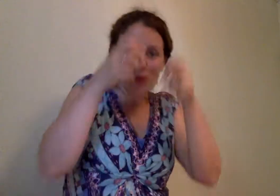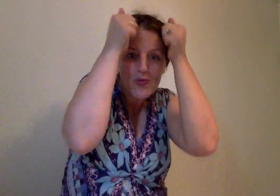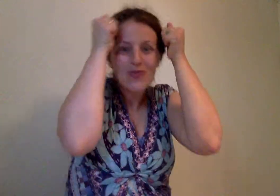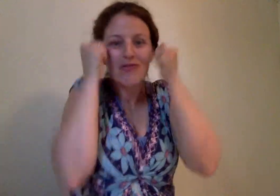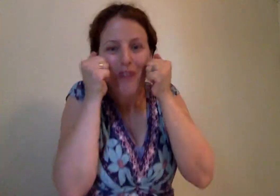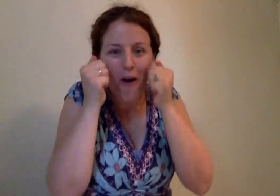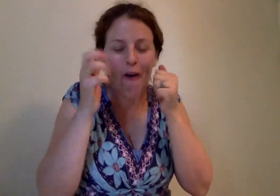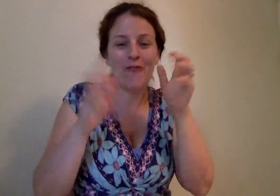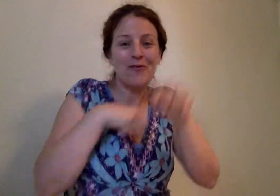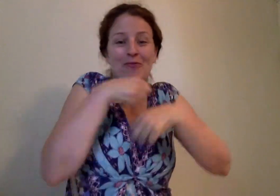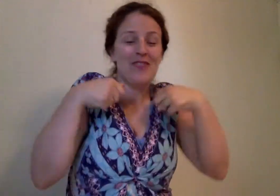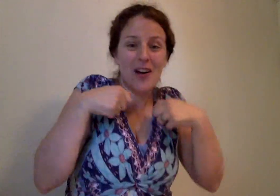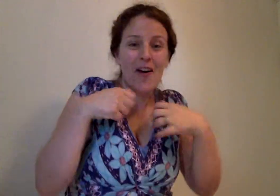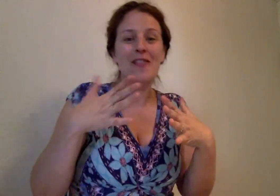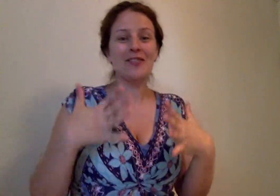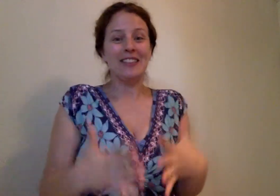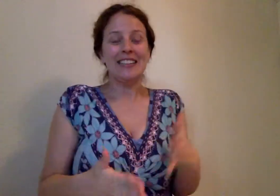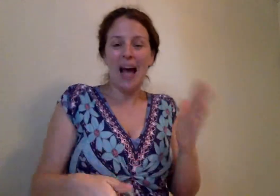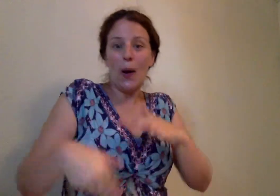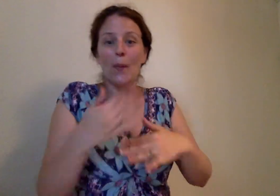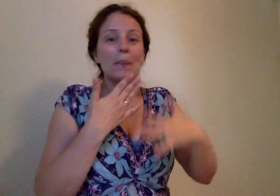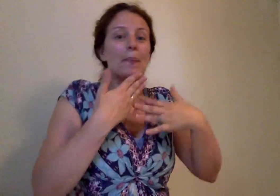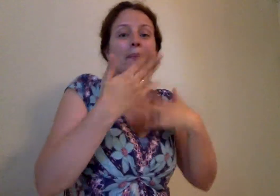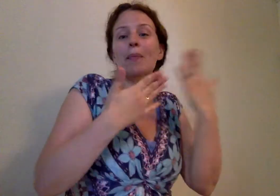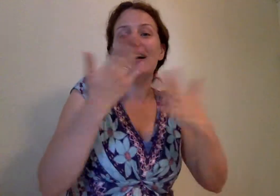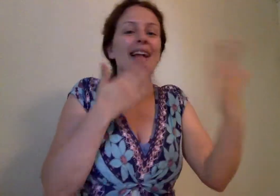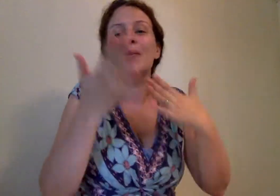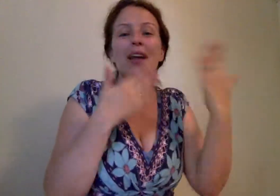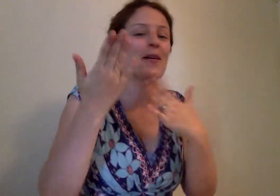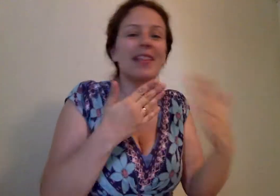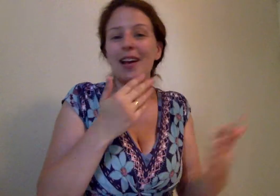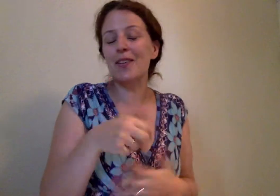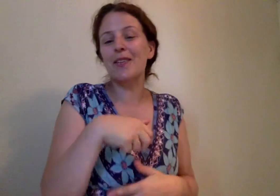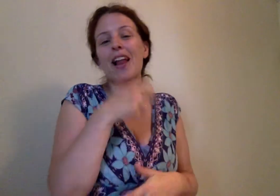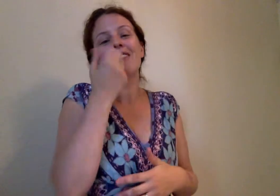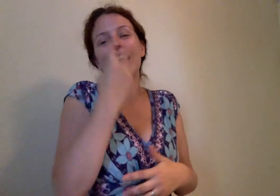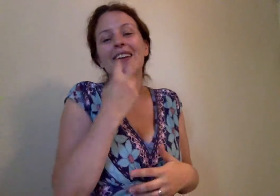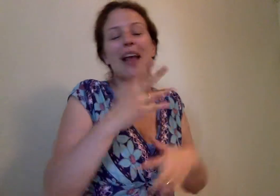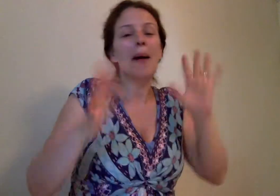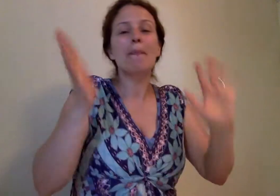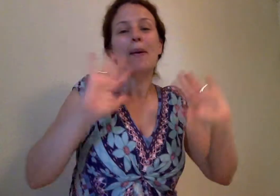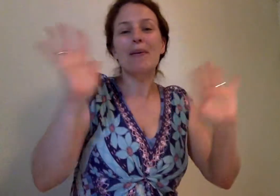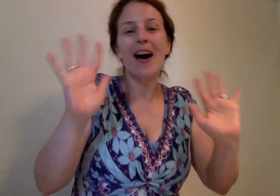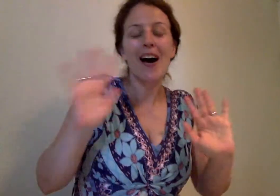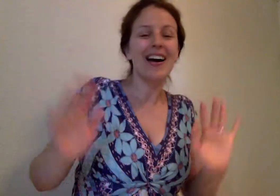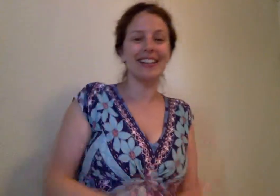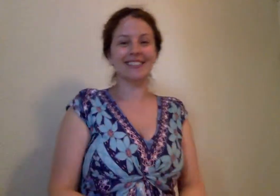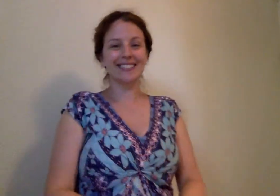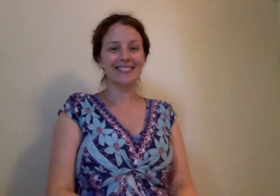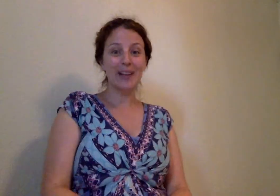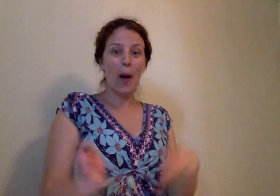Coats, hats, scarf, thank you, thank you, lovely evening, bye bye."